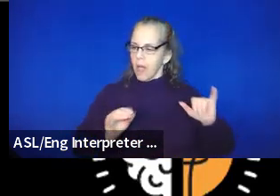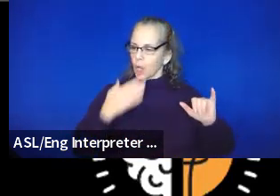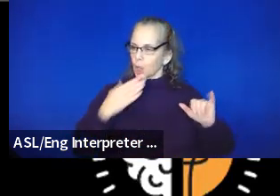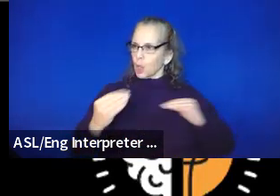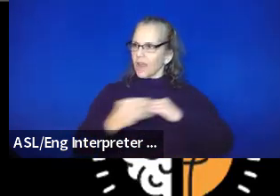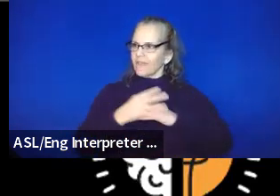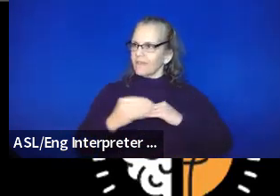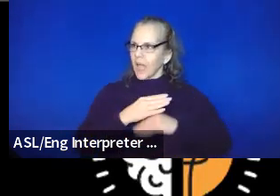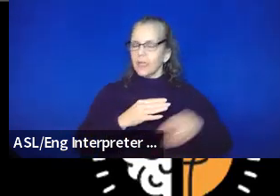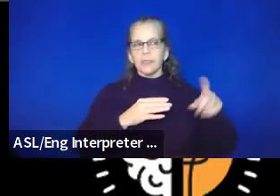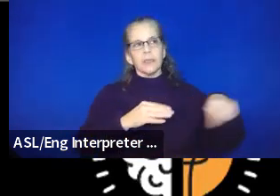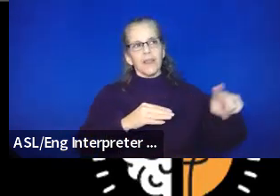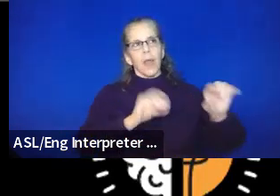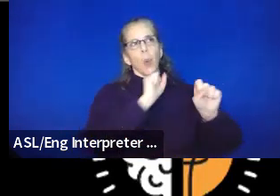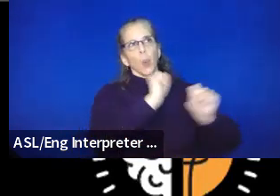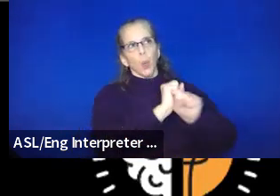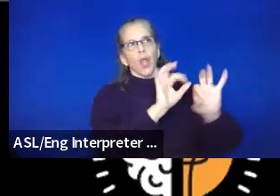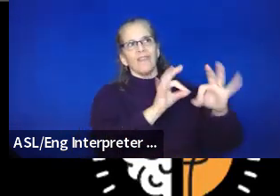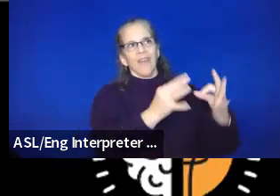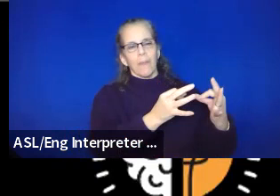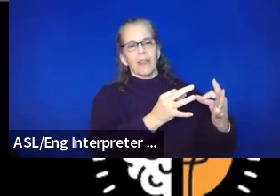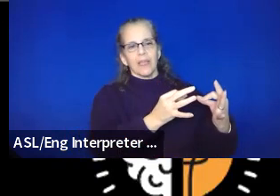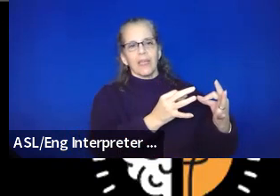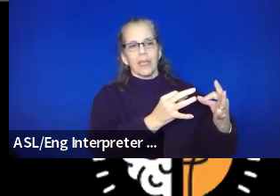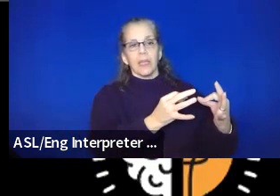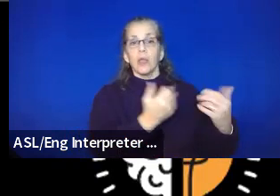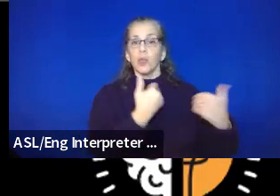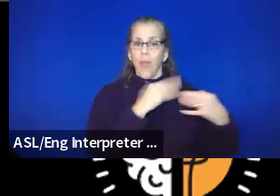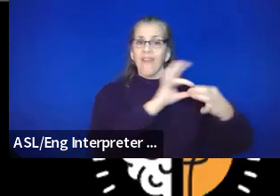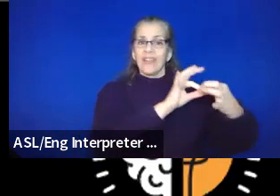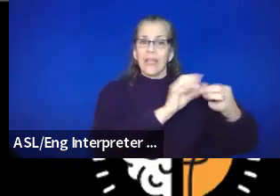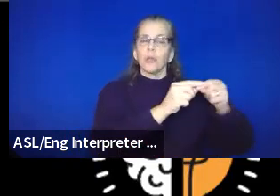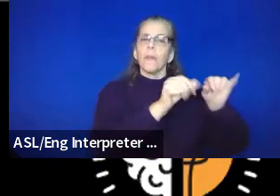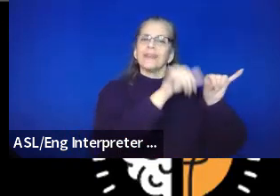You have loose connections at work, but it stays at work.